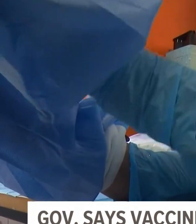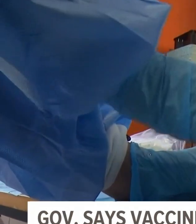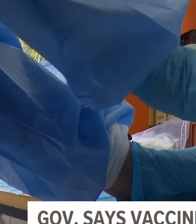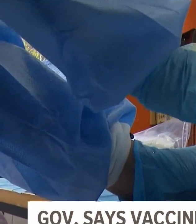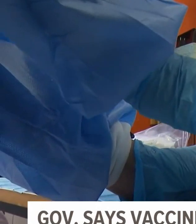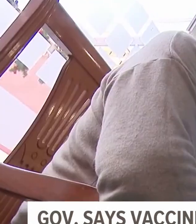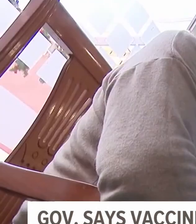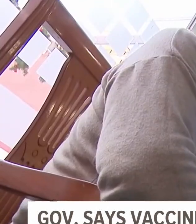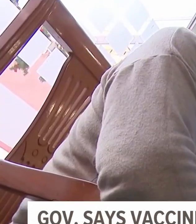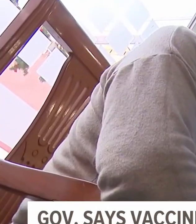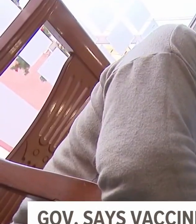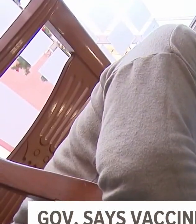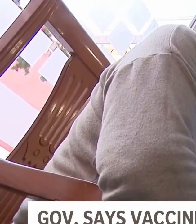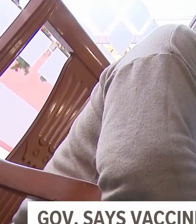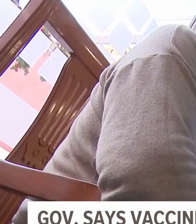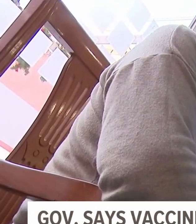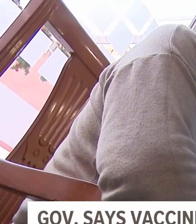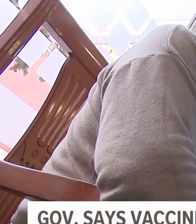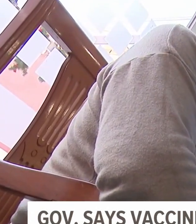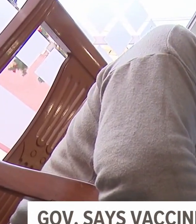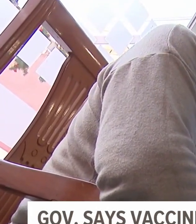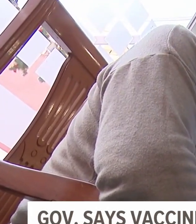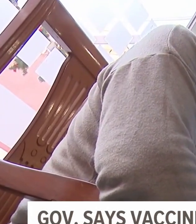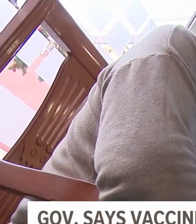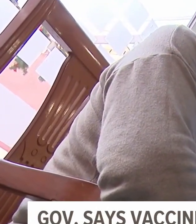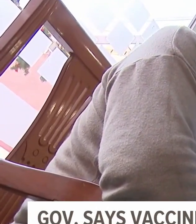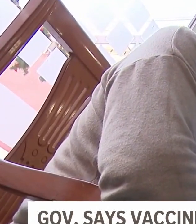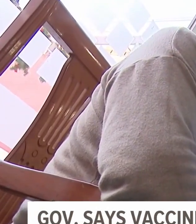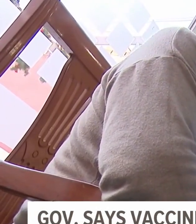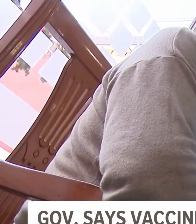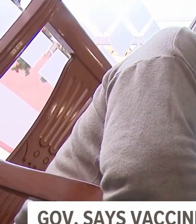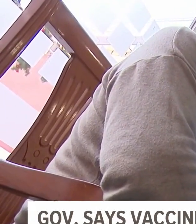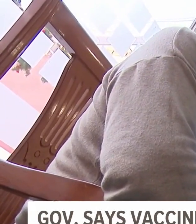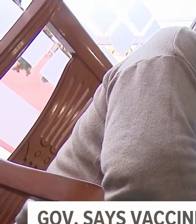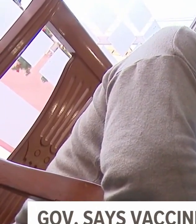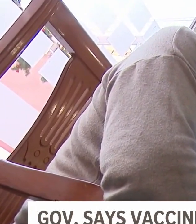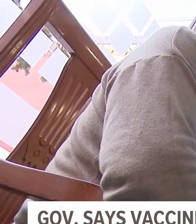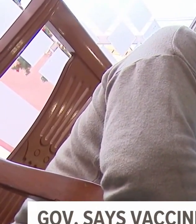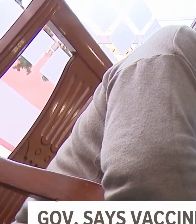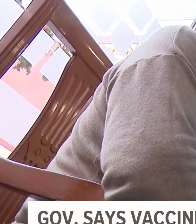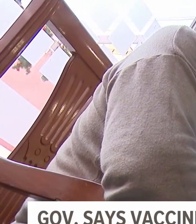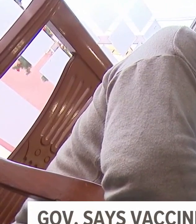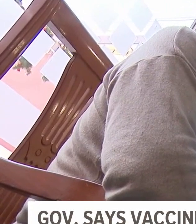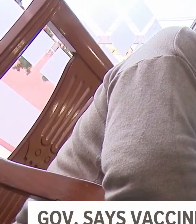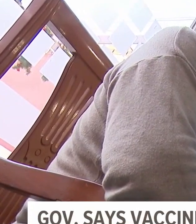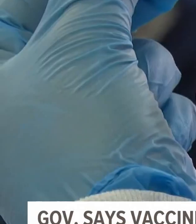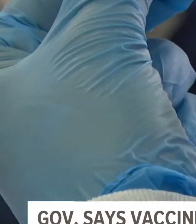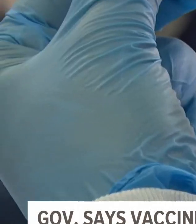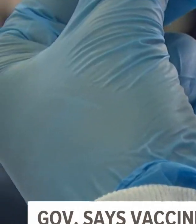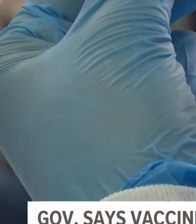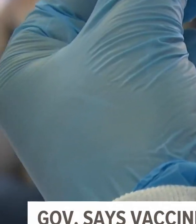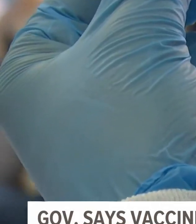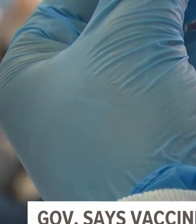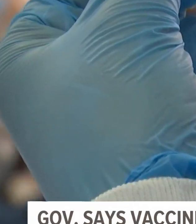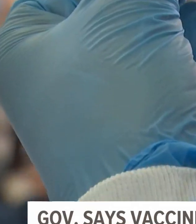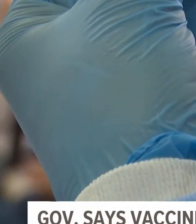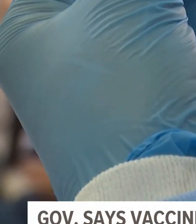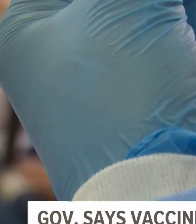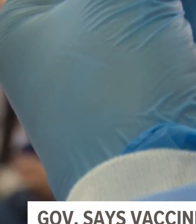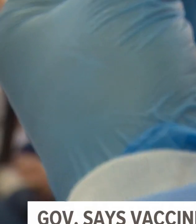RECEIVED OUR SUPPLY OF NEW FIRST TIME DOSES OF THE RECEIVED OUR SUPPLY OF NEW FIRST TIME DOSES OF THE VACCINE FIRST TIME DOSES OF THE VACCINE FIRST TIME DOSES OF THE VACCINE OF FIRST TIME DOSES OF THE VACCINE OF 92 FIRST TIME DOSES OF THE VACCINE OF 92 PERCENT FIRST TIME DOSES OF THE VACCINE OF 92 PERCENT OF FIRST TIME DOSES OF THE VACCINE OF 92 PERCENT OF THE FIRST TIME DOSES OF THE VACCINE OF 92 PERCENT OF THE SUPPLY OF 92 PERCENT OF THE SUPPLY OF 92 PERCENT OF THE SUPPLY COMING OF 92 PERCENT OF THE SUPPLY COMING INTO OF 92 PERCENT OF THE SUPPLY COMING INTO THE